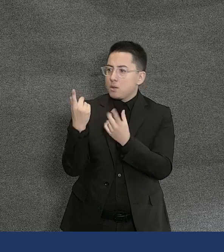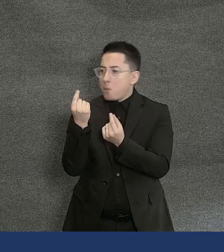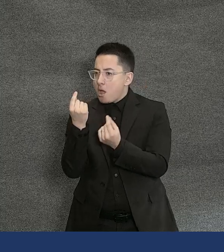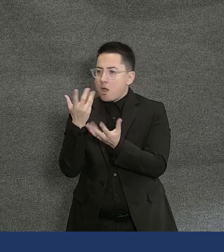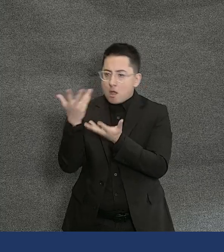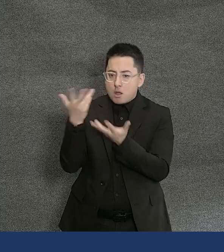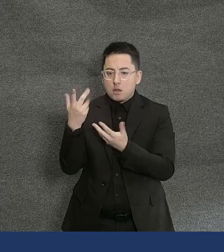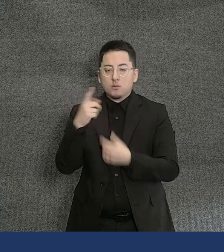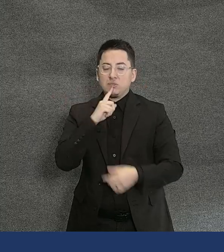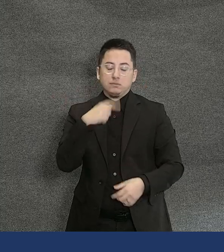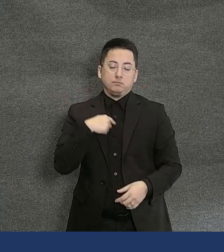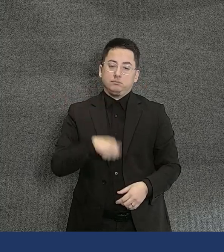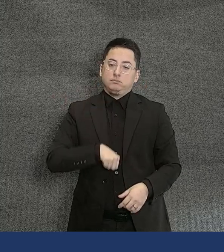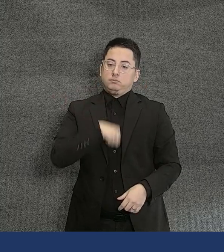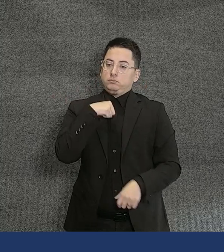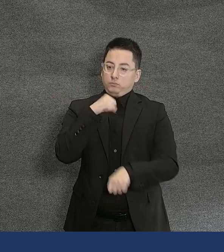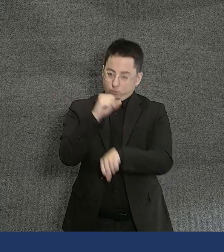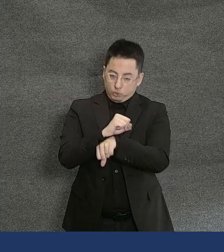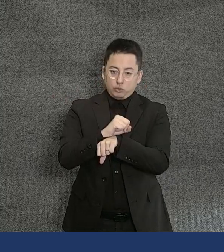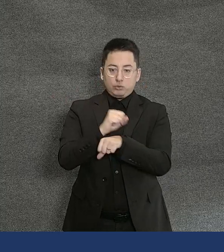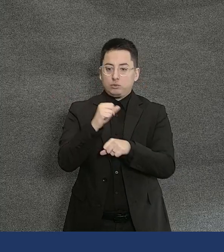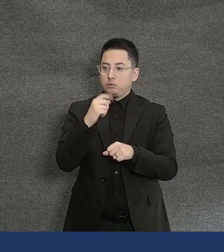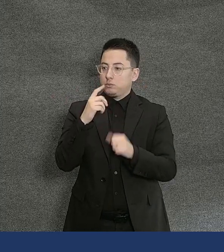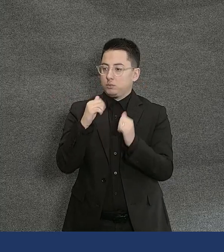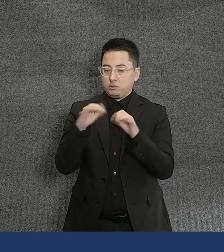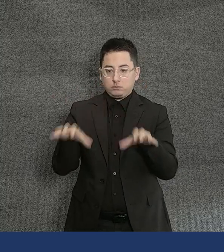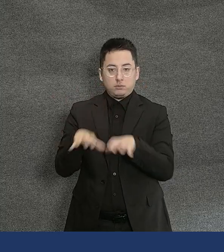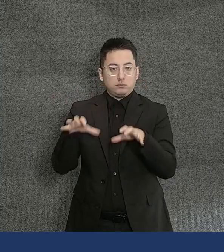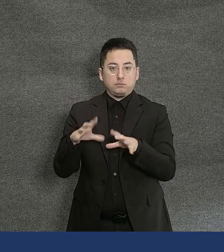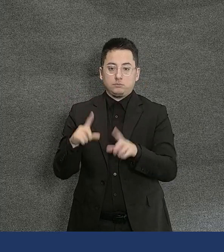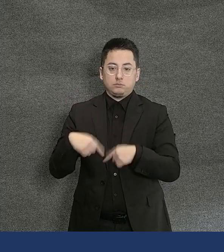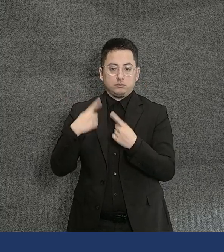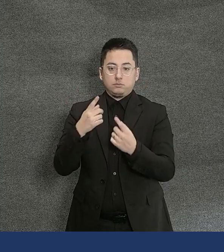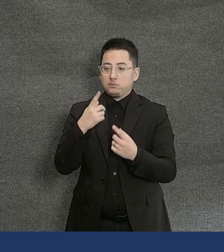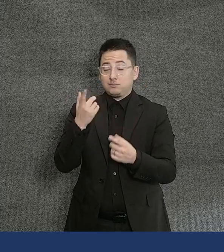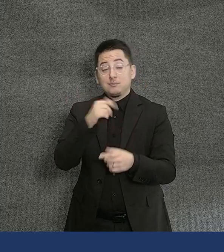that we have accomplished, but we're not done. So for those of you that don't know,